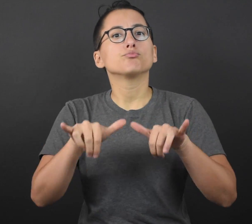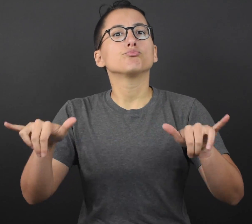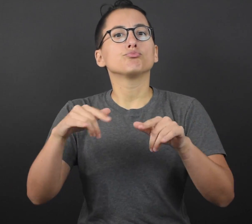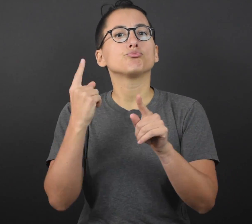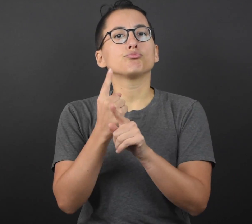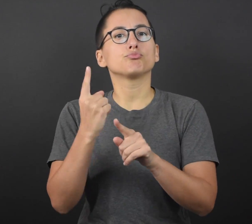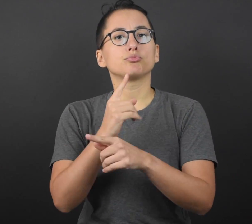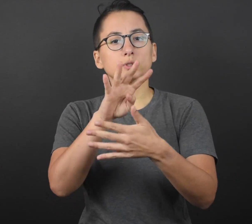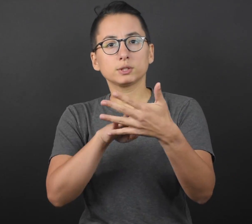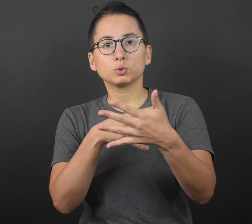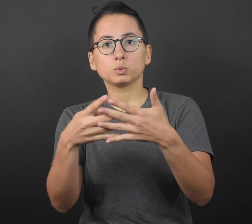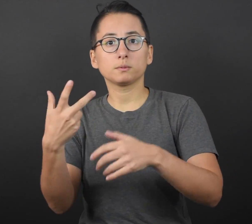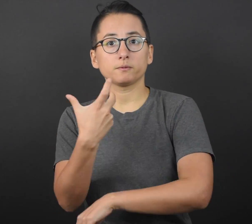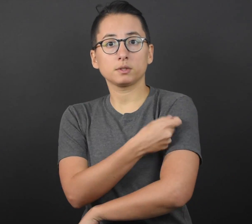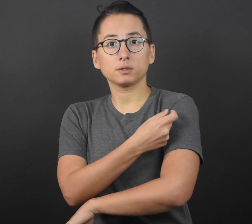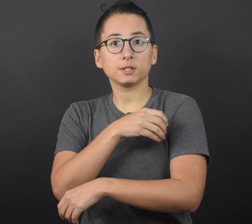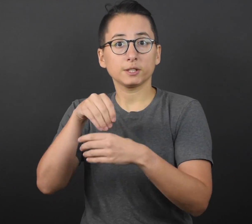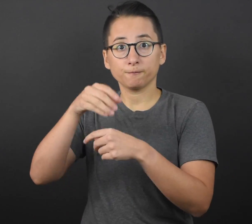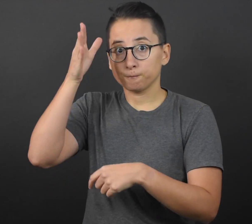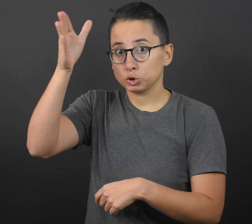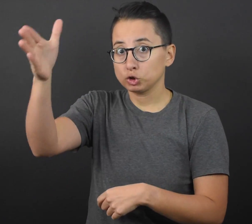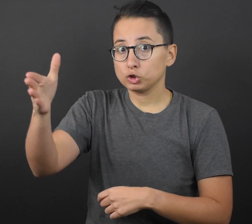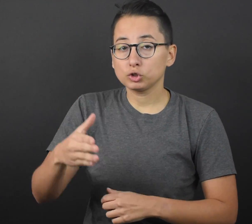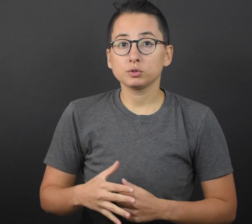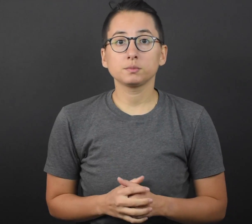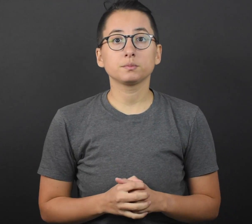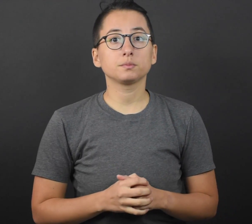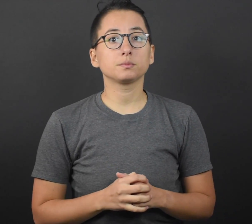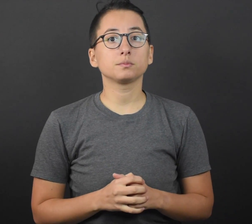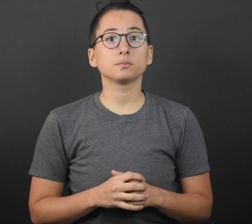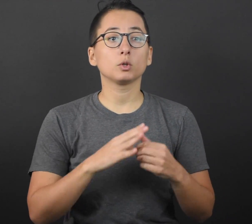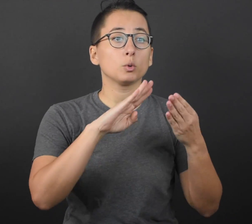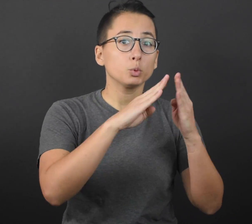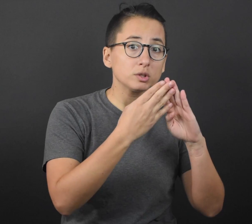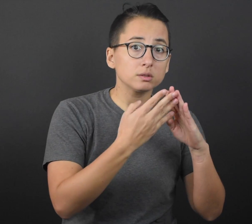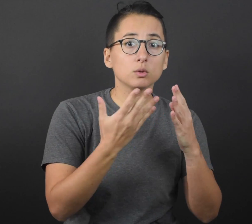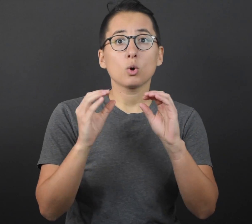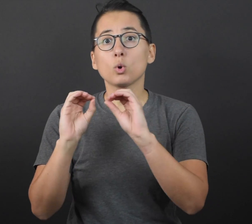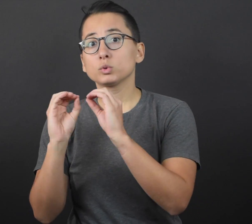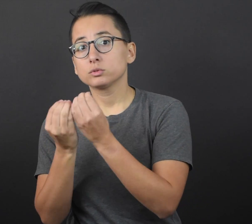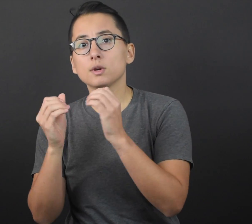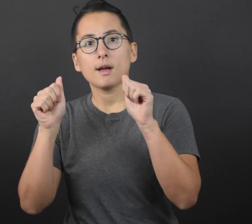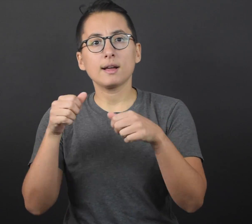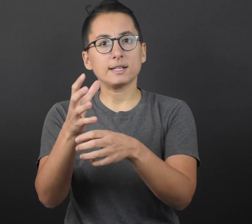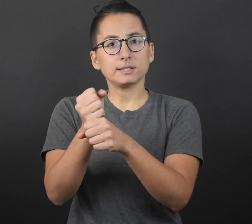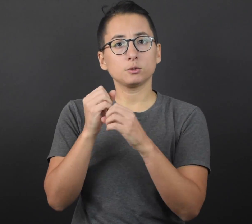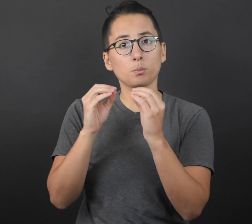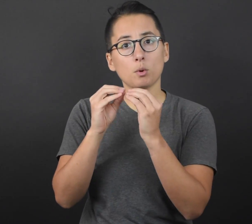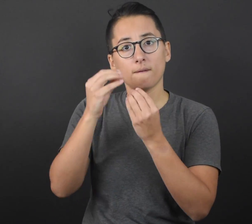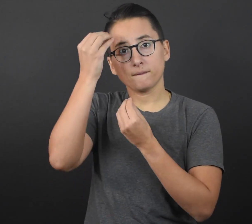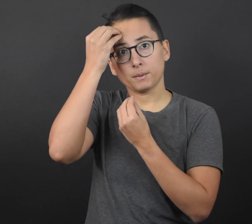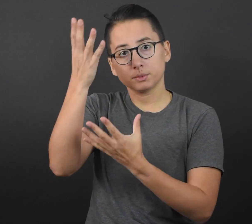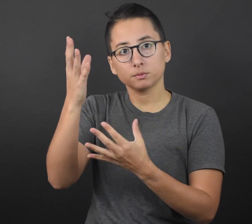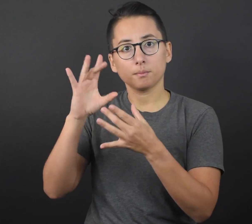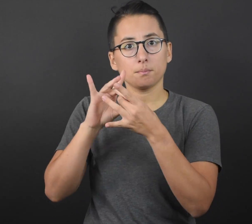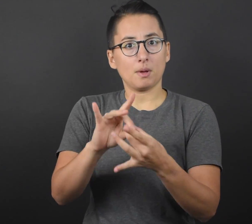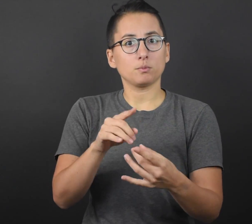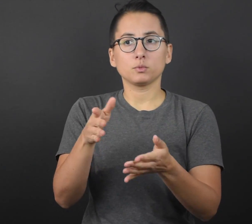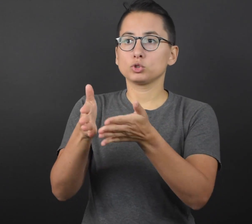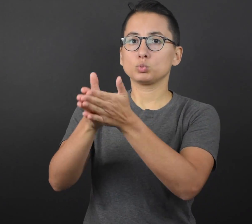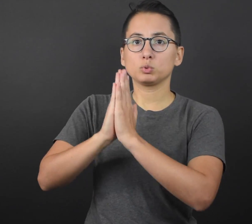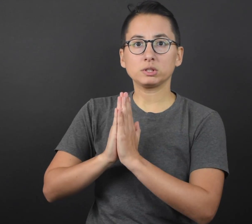in the future. Communities or organizations can get more information about requesting a